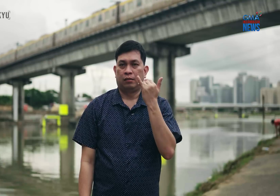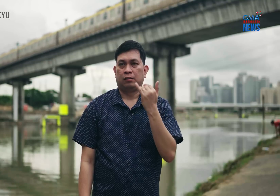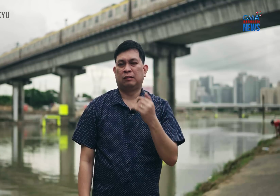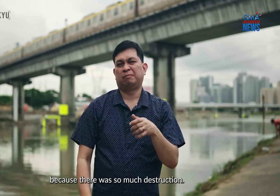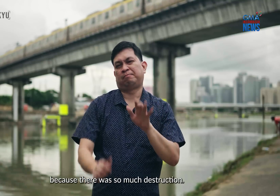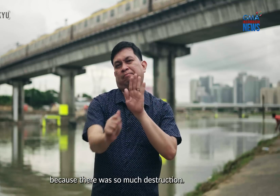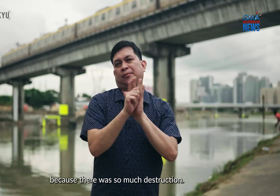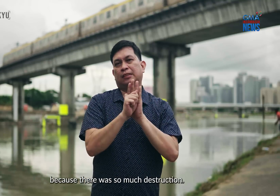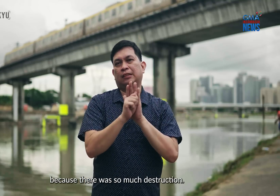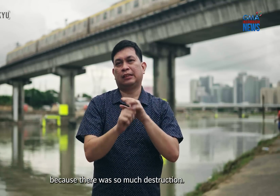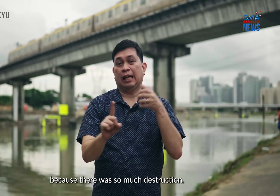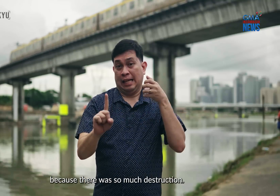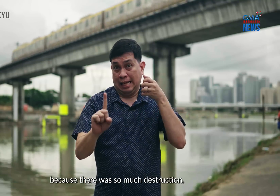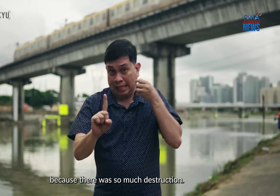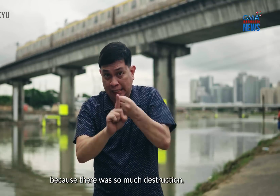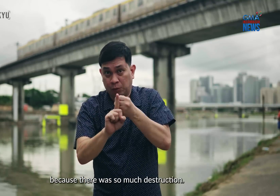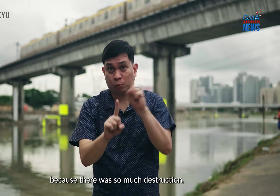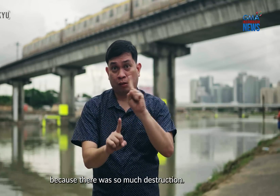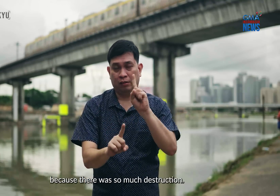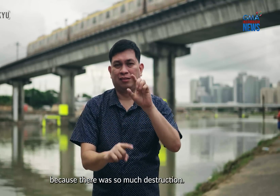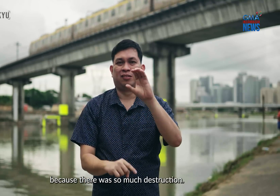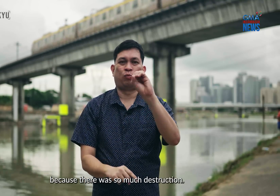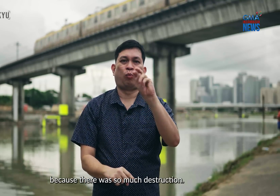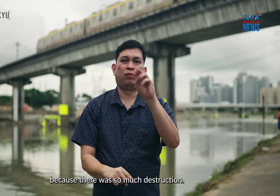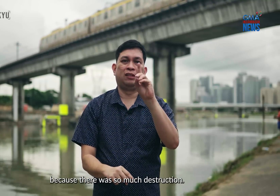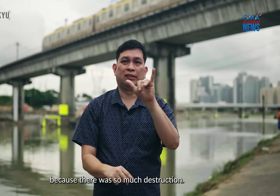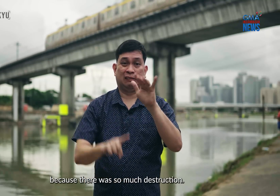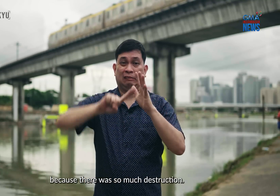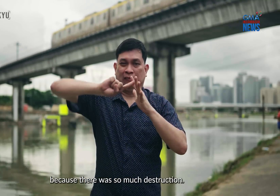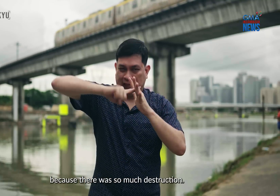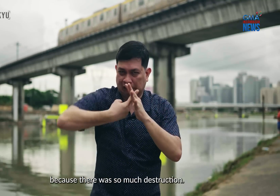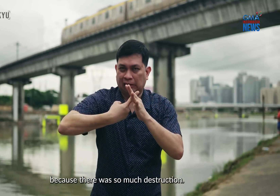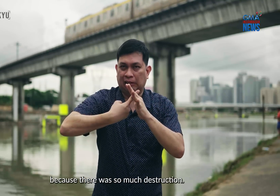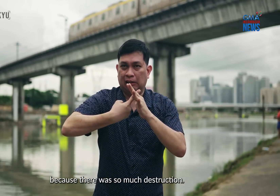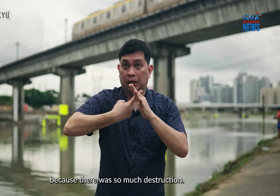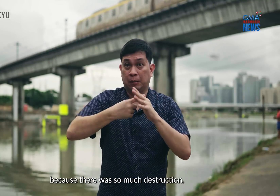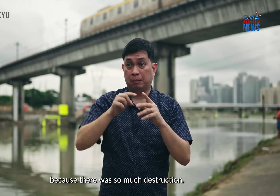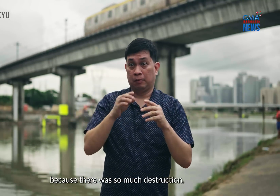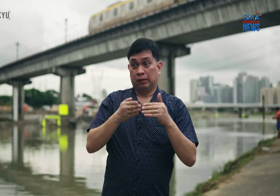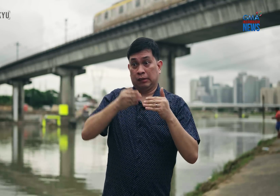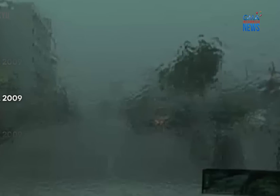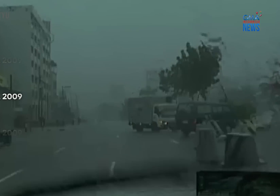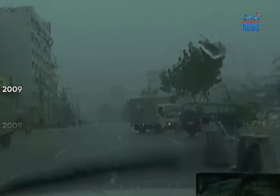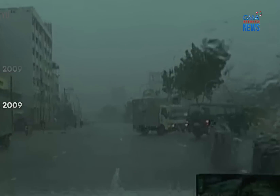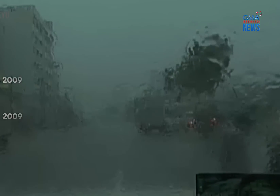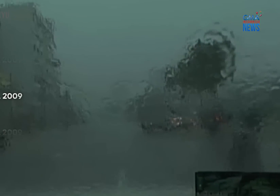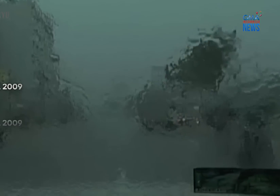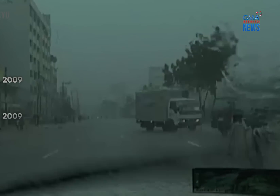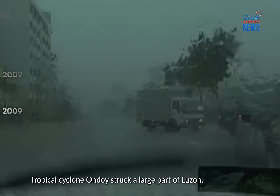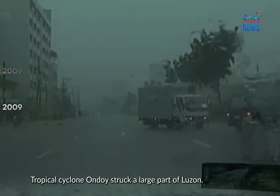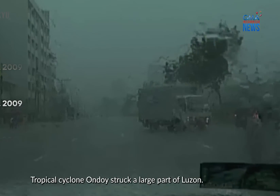I just really want to emphasize Ondoy. I'll never forget it. I panicked so much back then, unlike before,